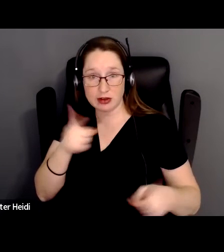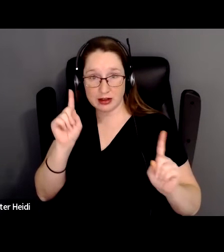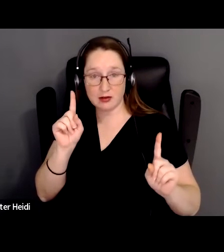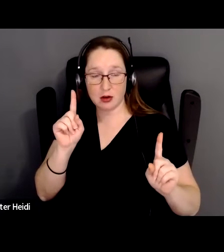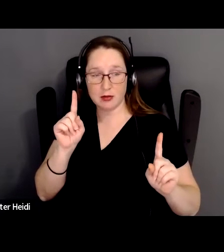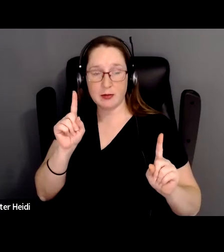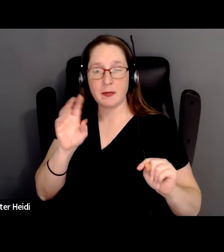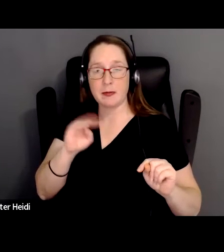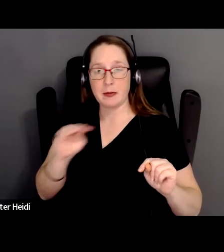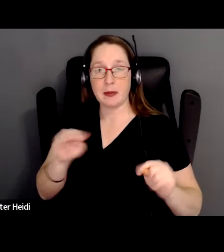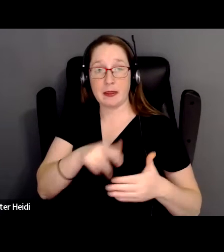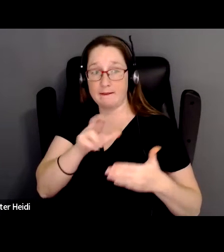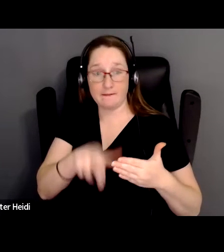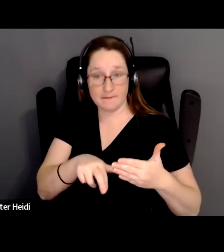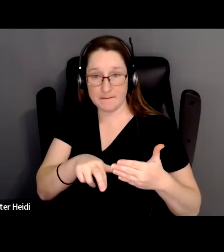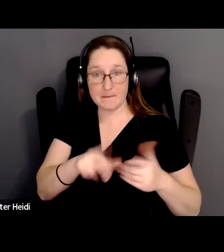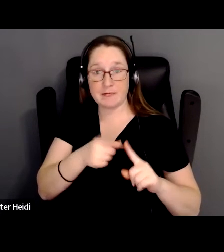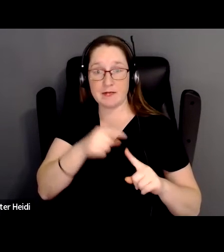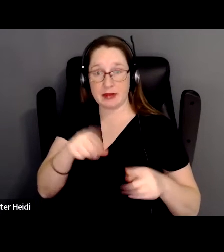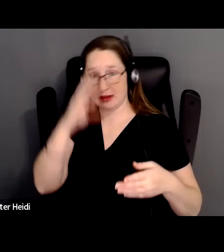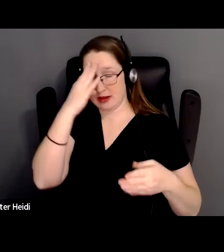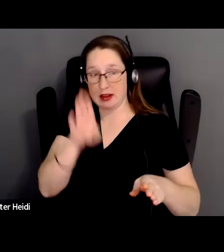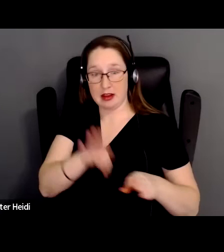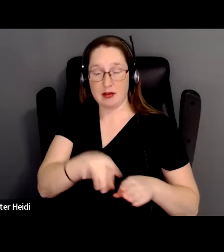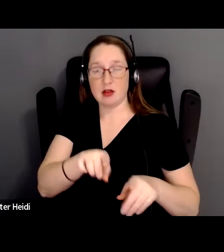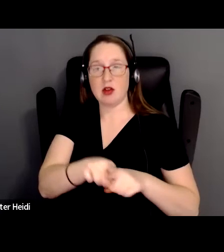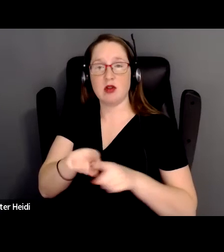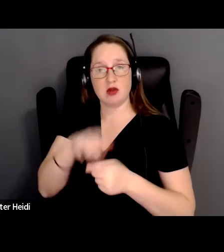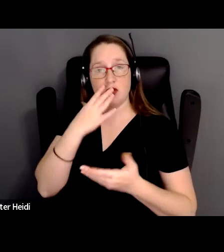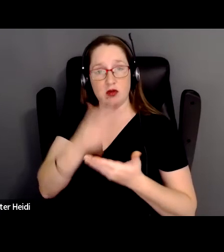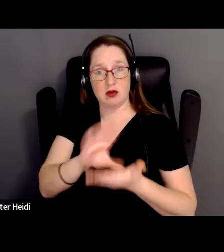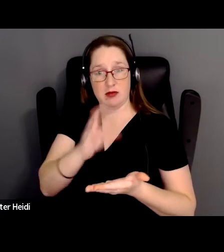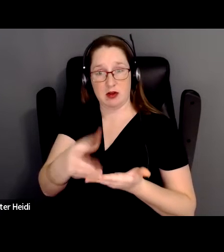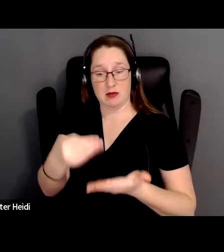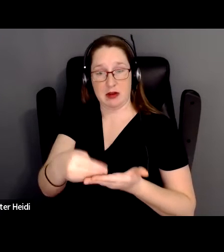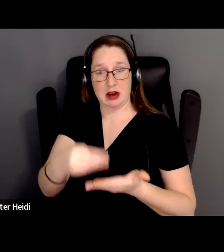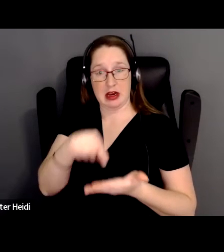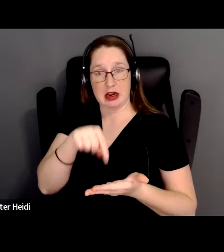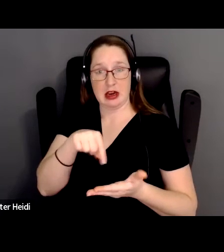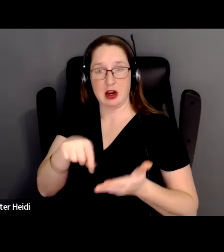As a result of the settlement there was also a good amount of money in a attorney's feeds